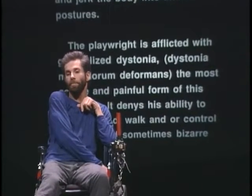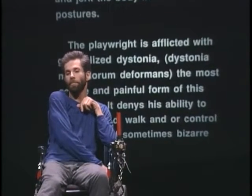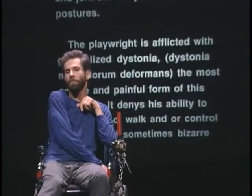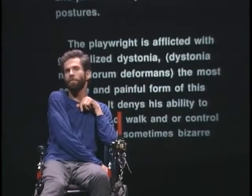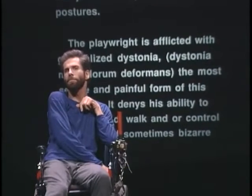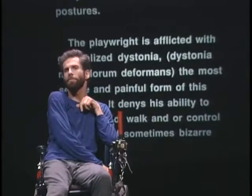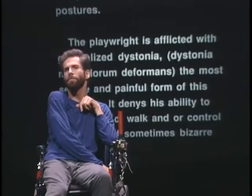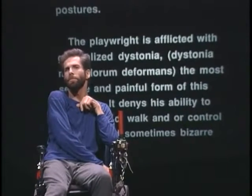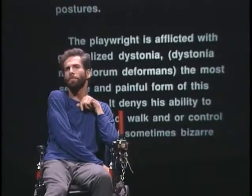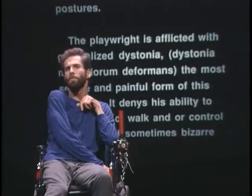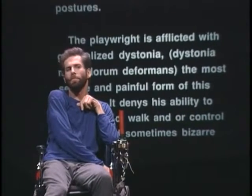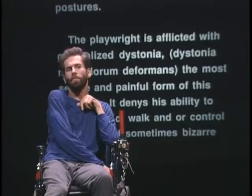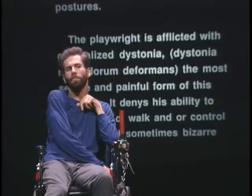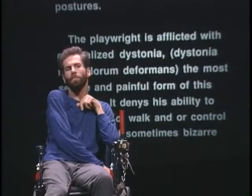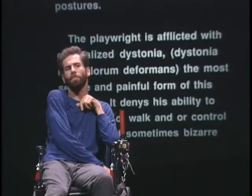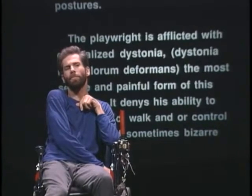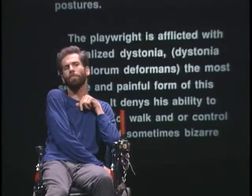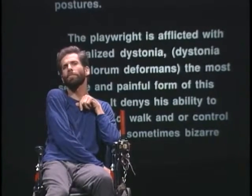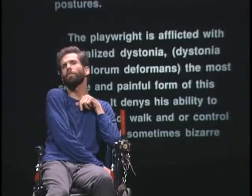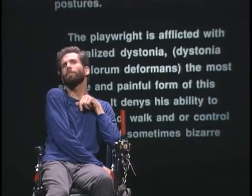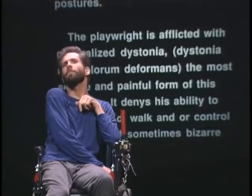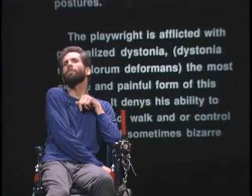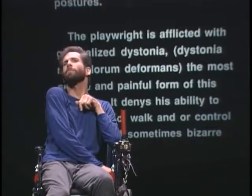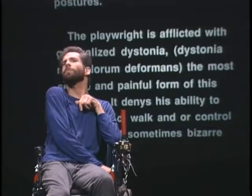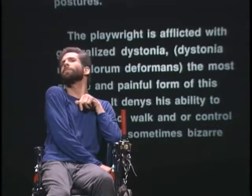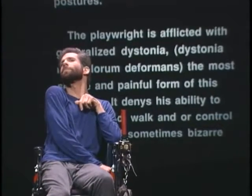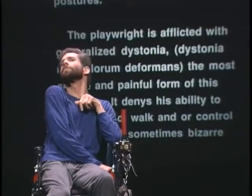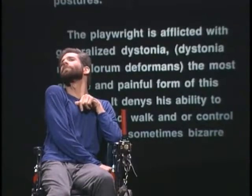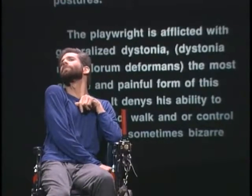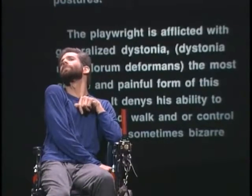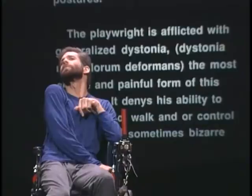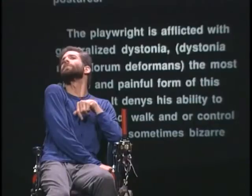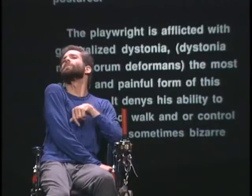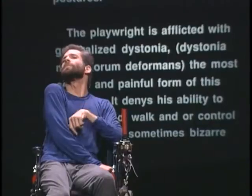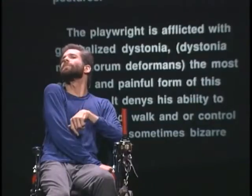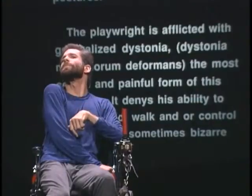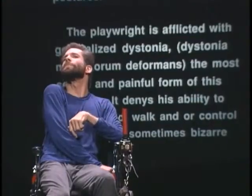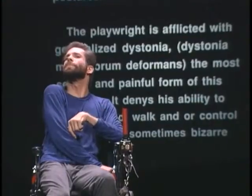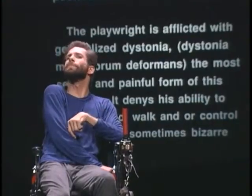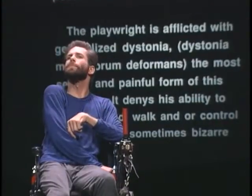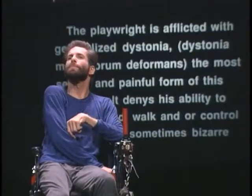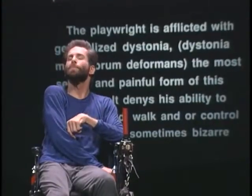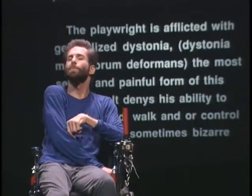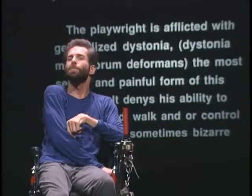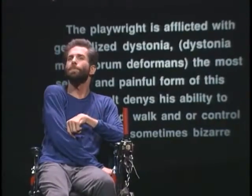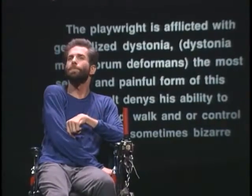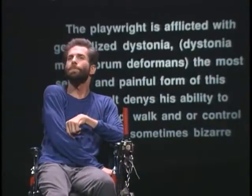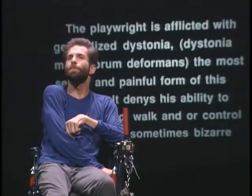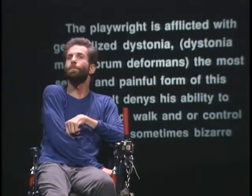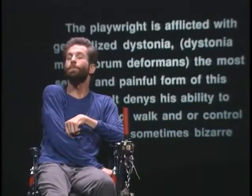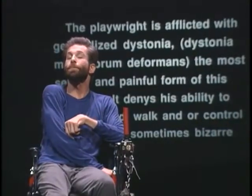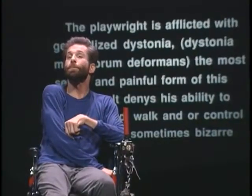dystonia Musca larum deform ins the most severe and painful form of this disorder